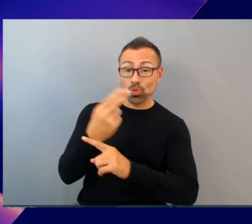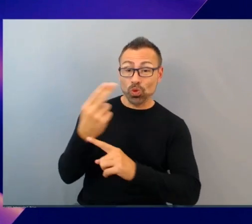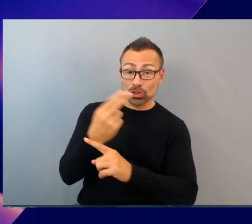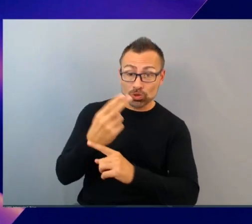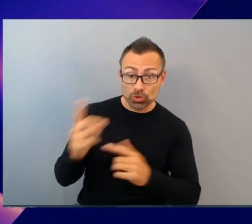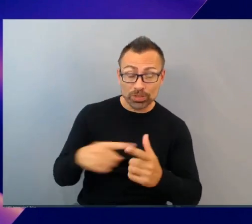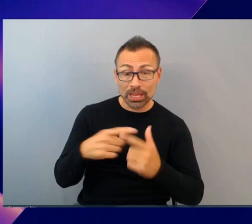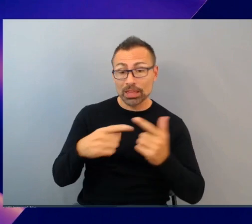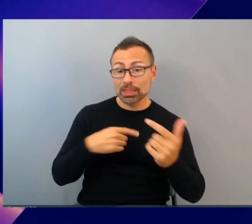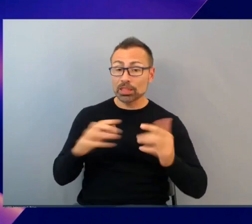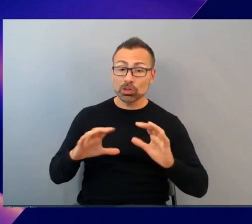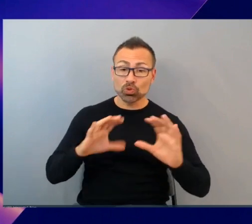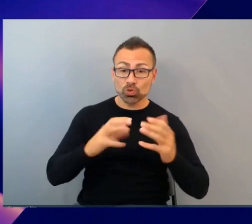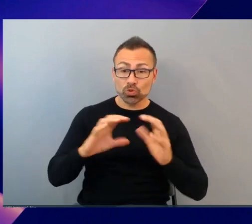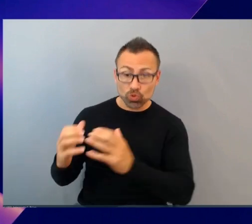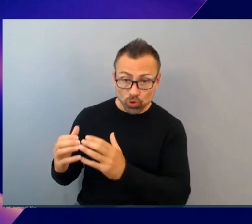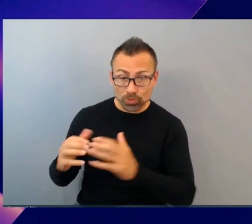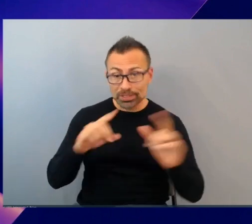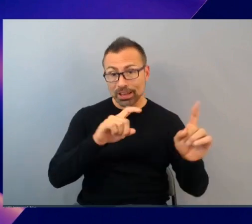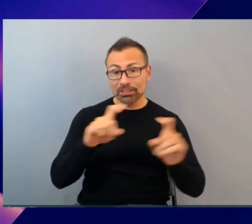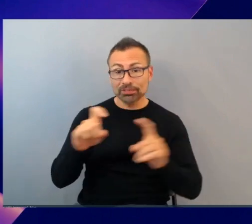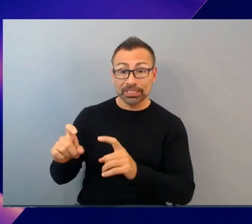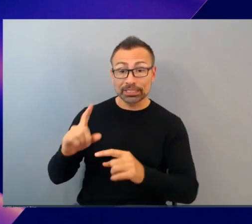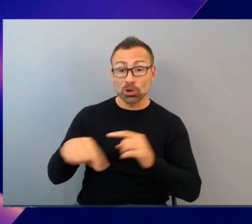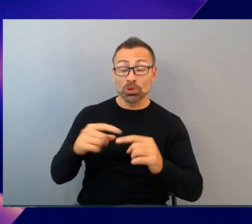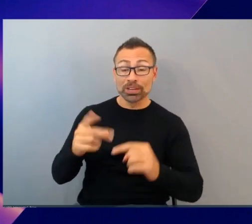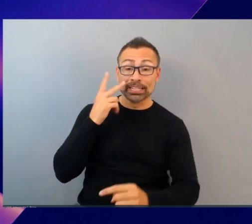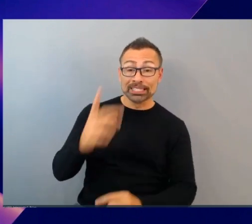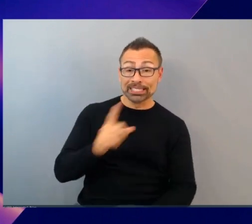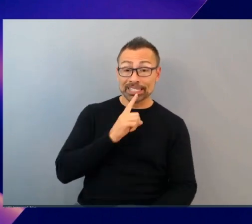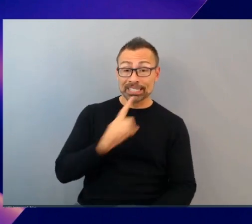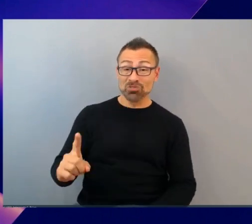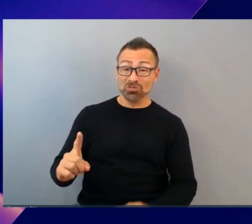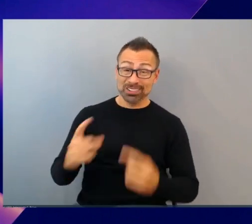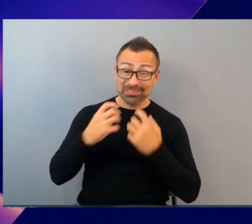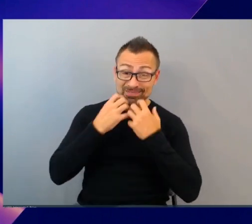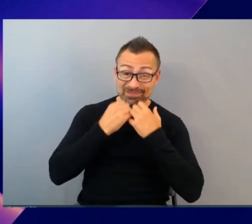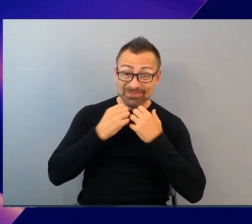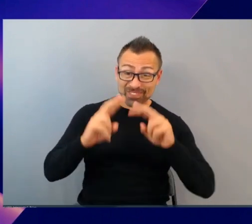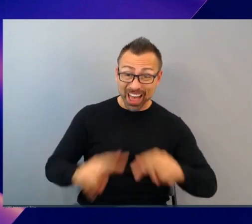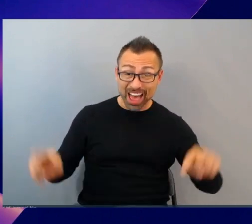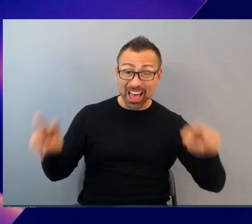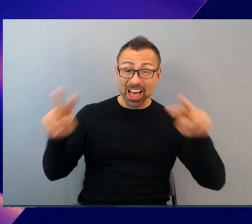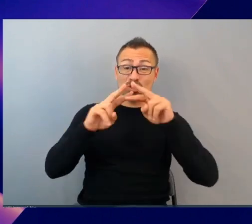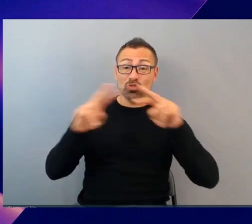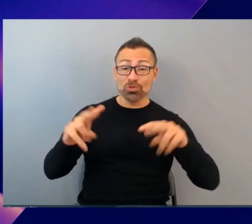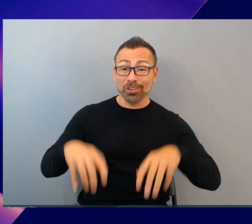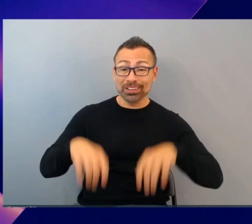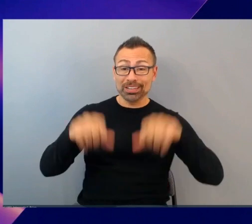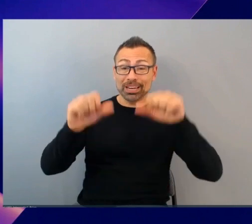After they see the real value of adopting MLOps, it increases the scale,